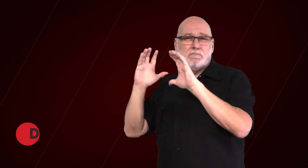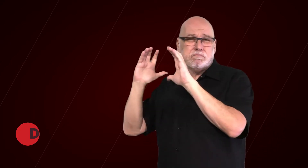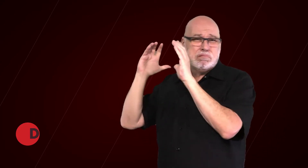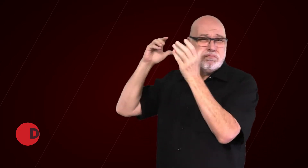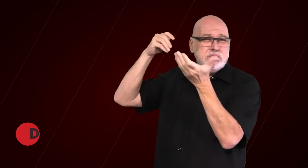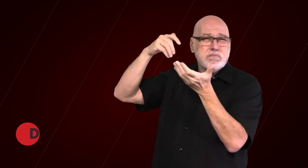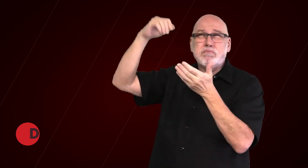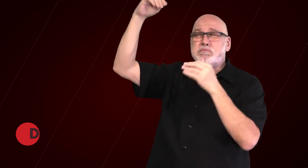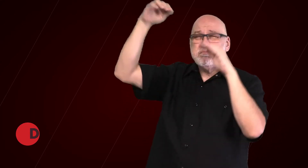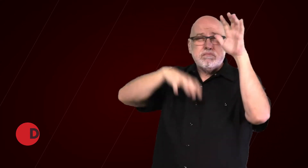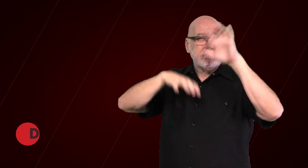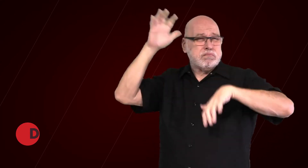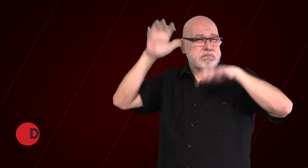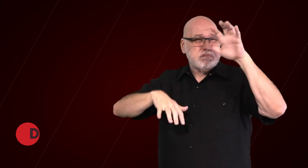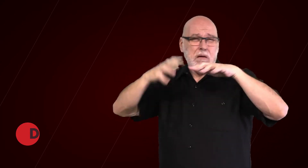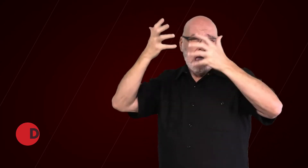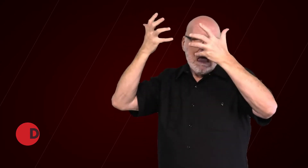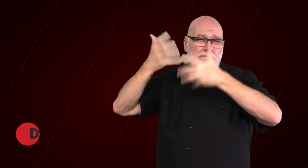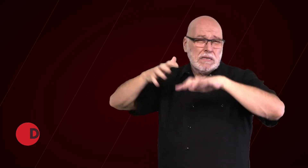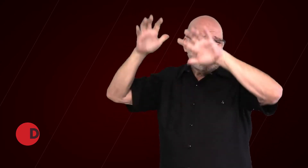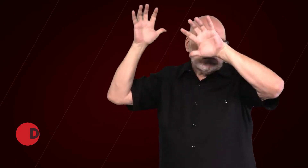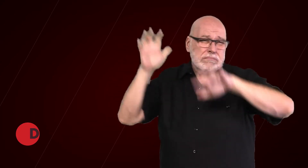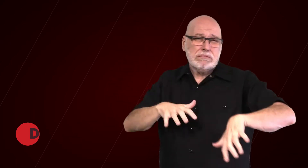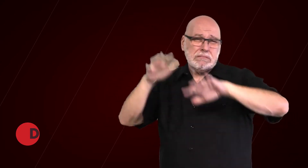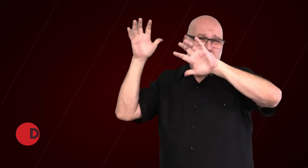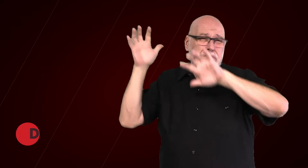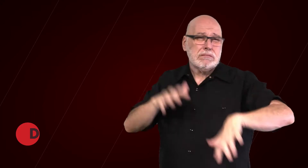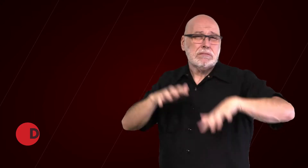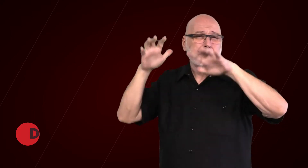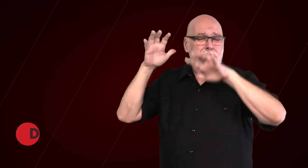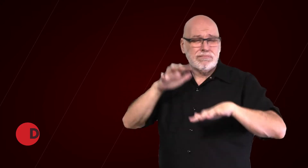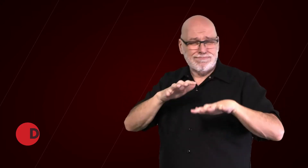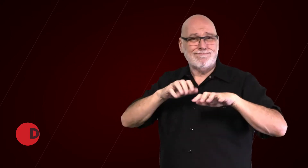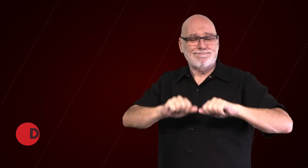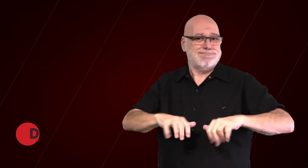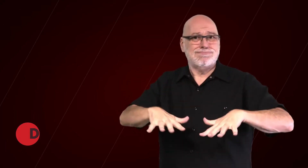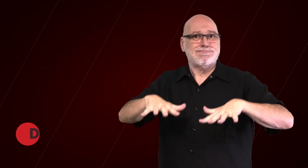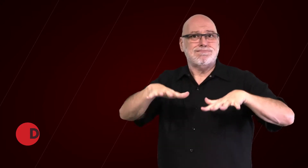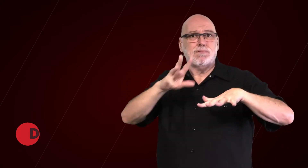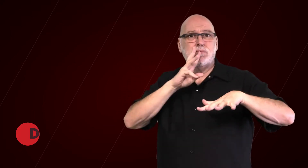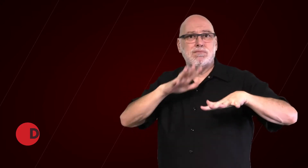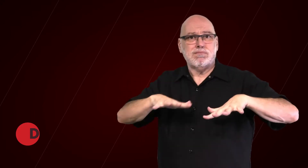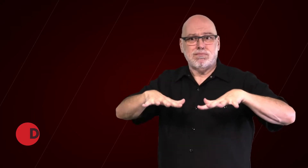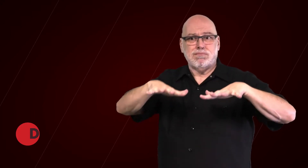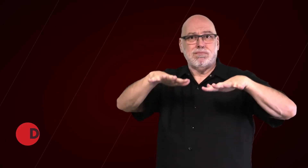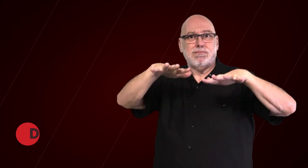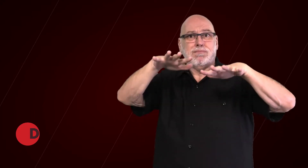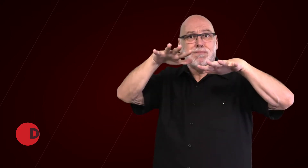Water vapoured in the sky brought heavy rains creating flooding